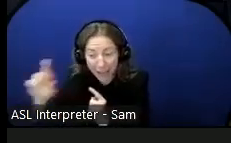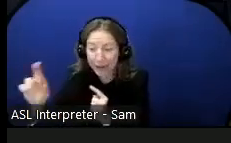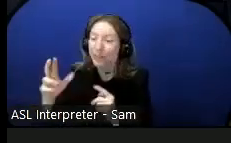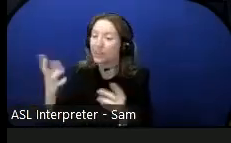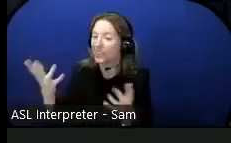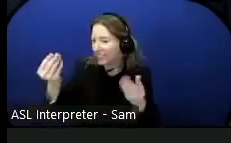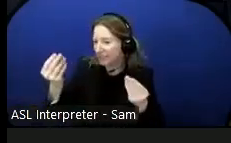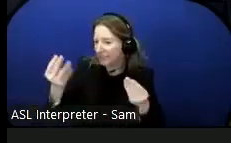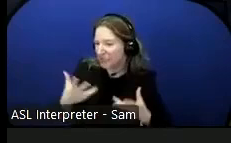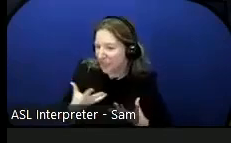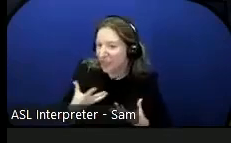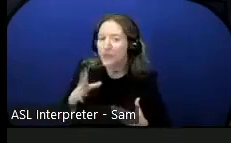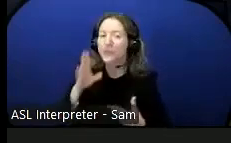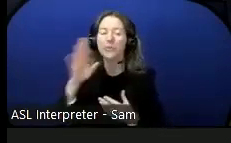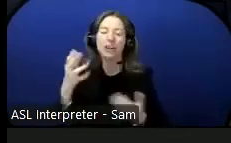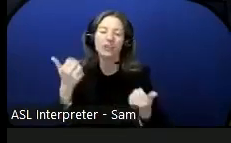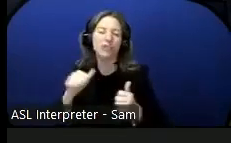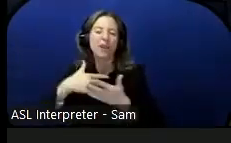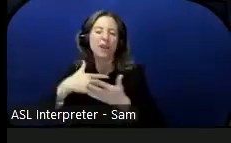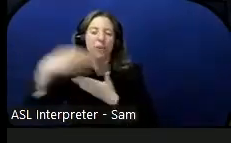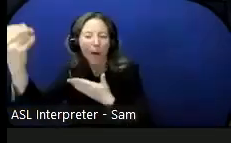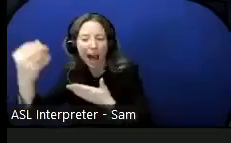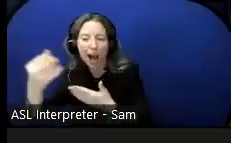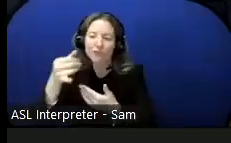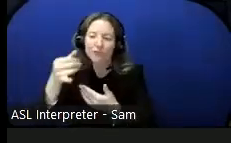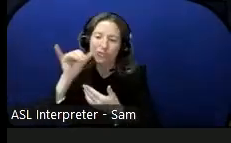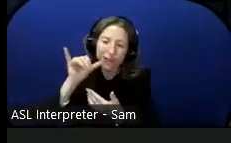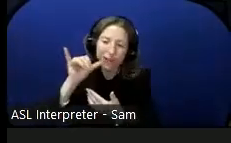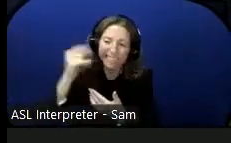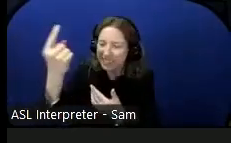but we'd love to have you actually meet him in person.